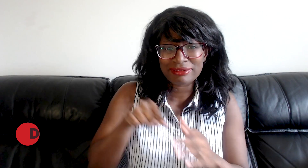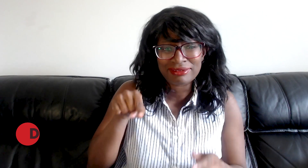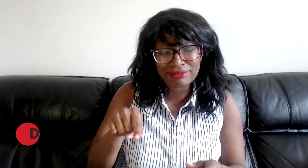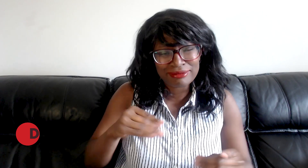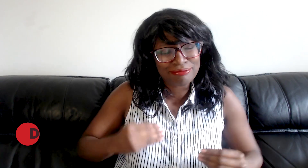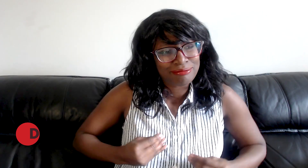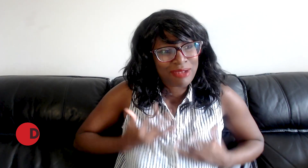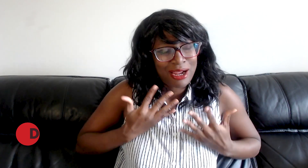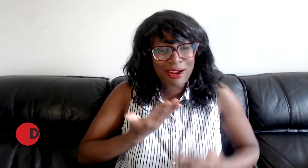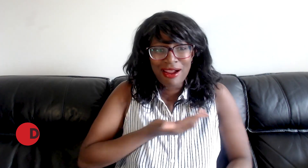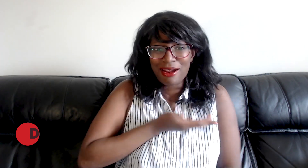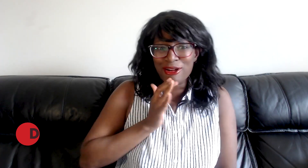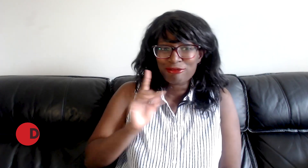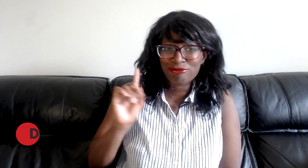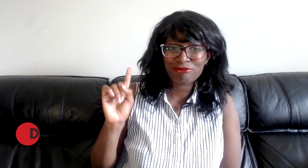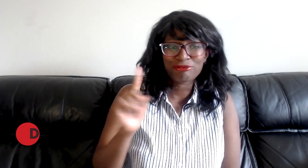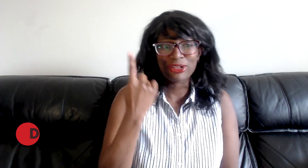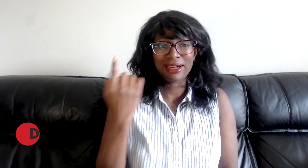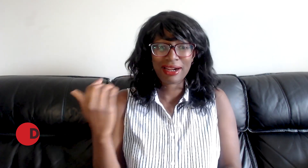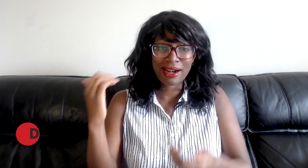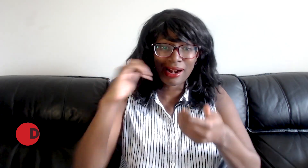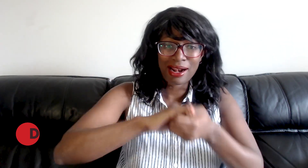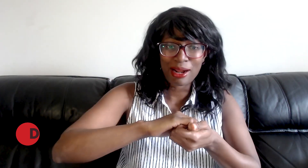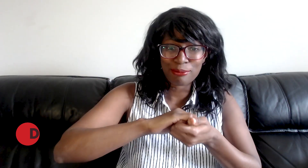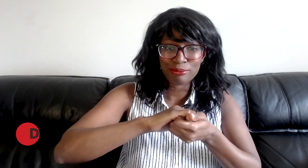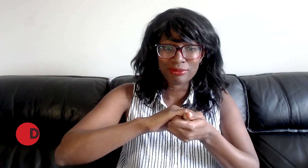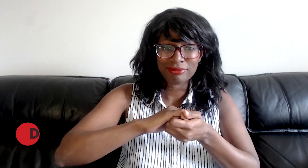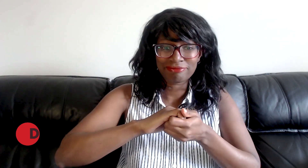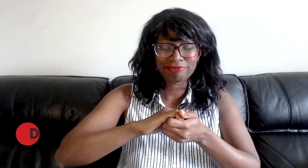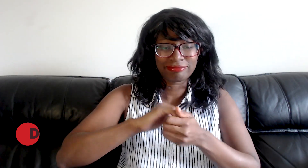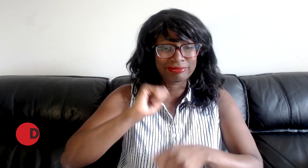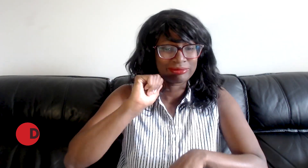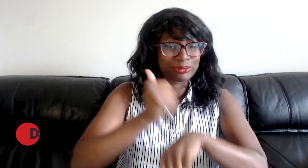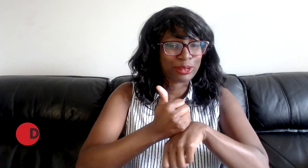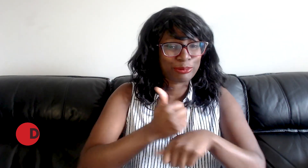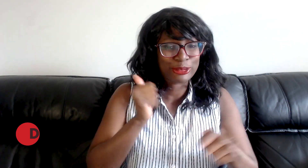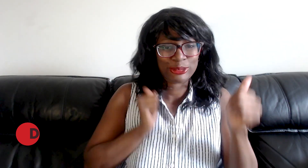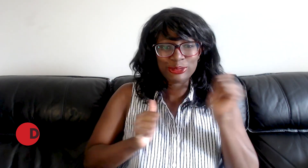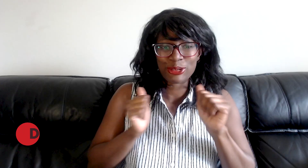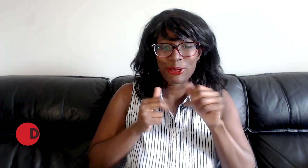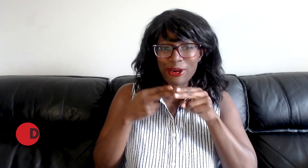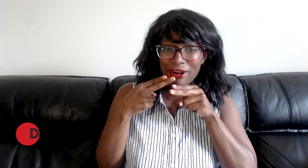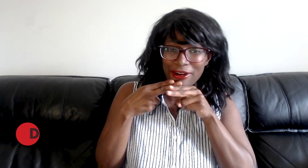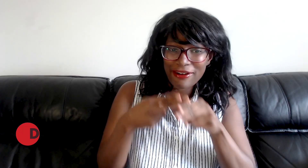and that inspired our first collaborated show,